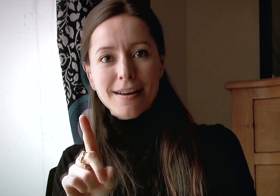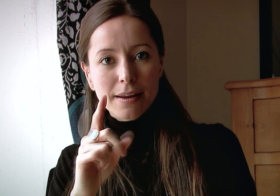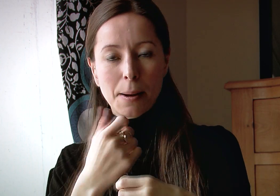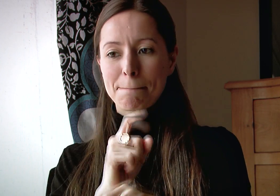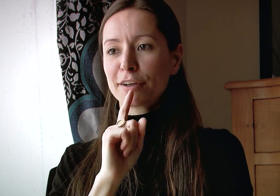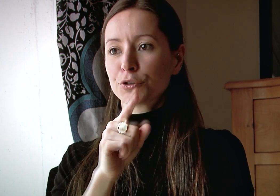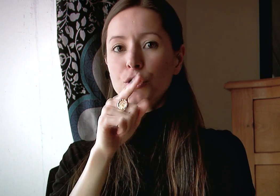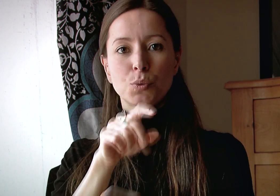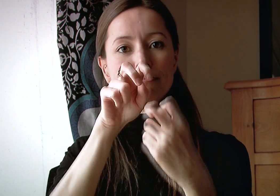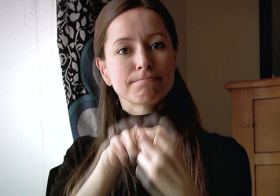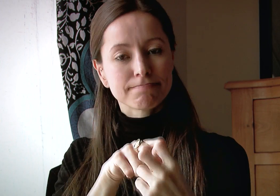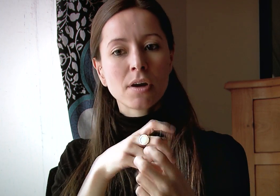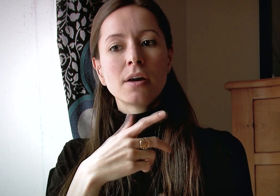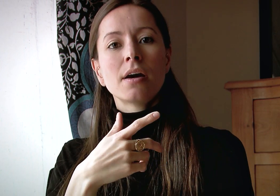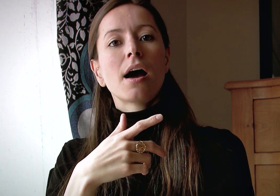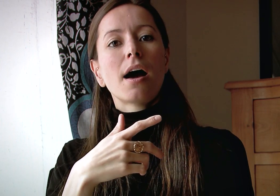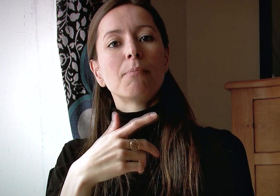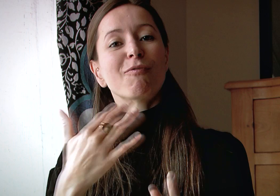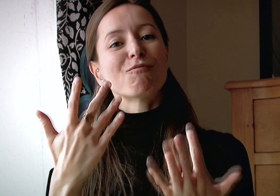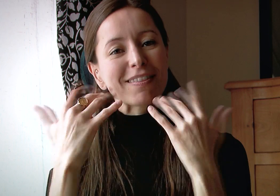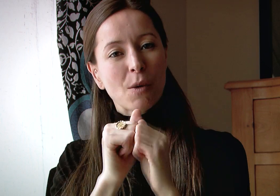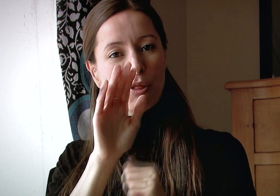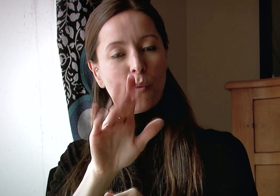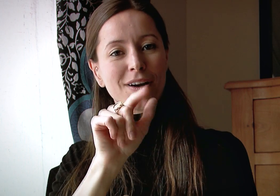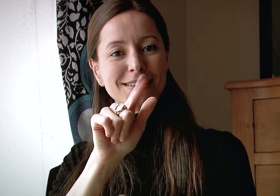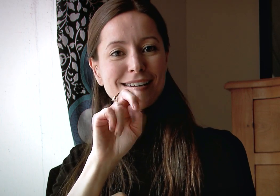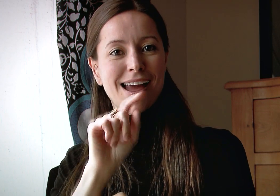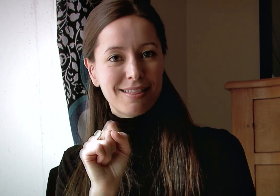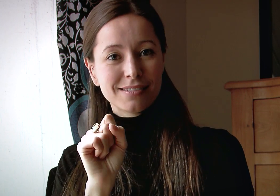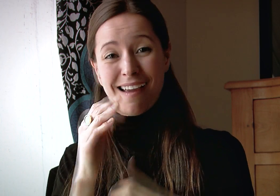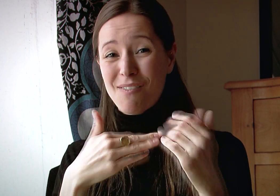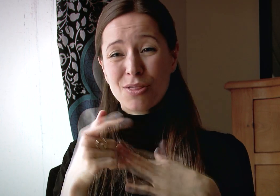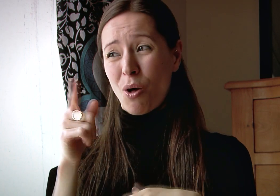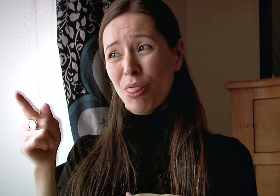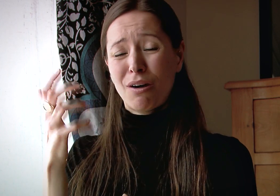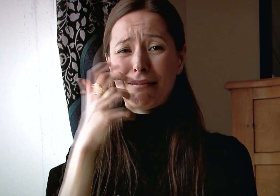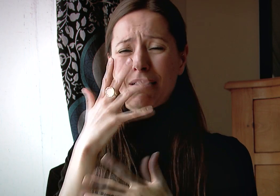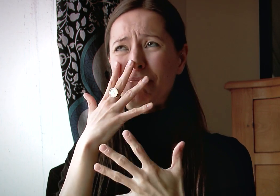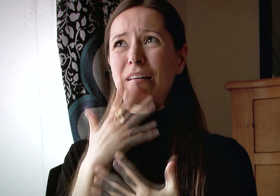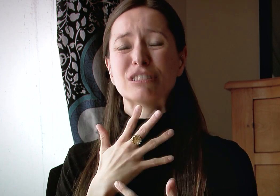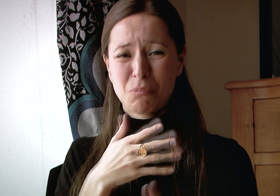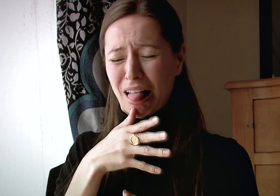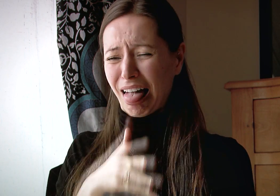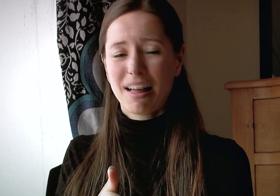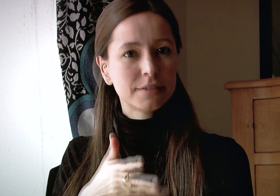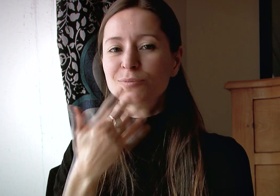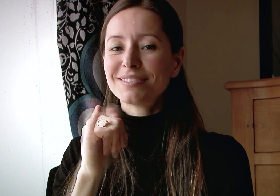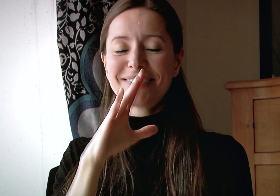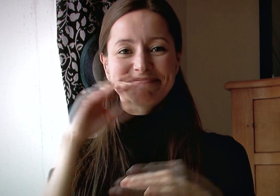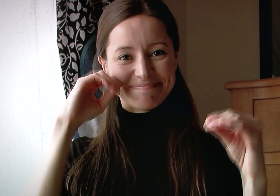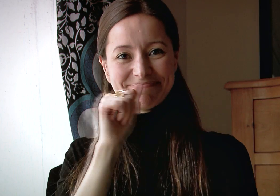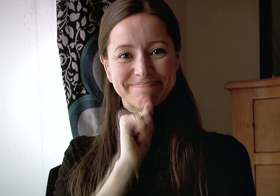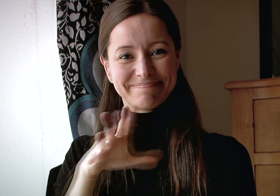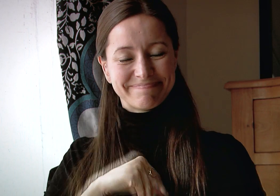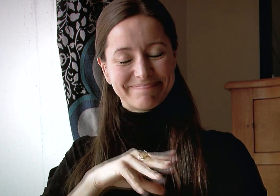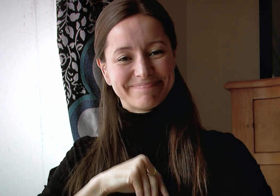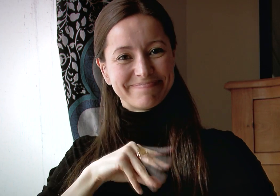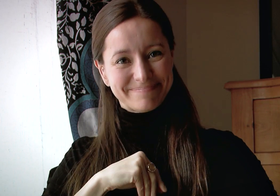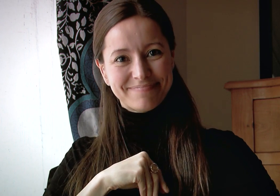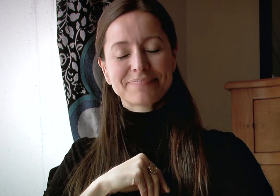Make sure you are friendly toward the talents even if they are miserable or terrible. Just smile and suck it up.